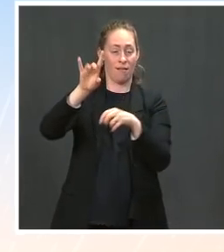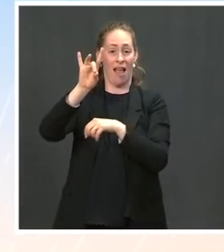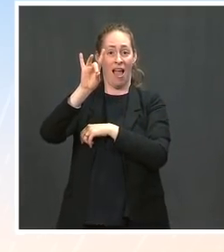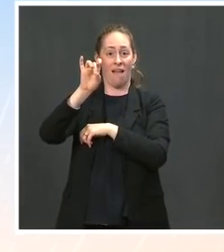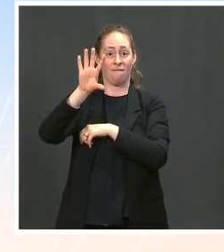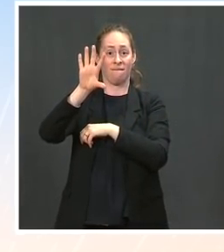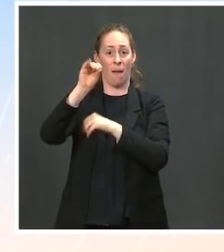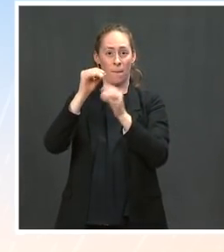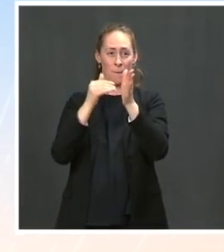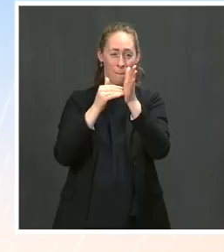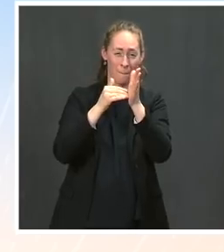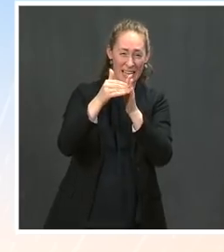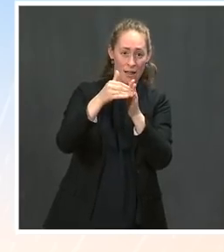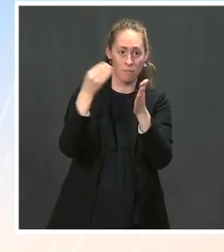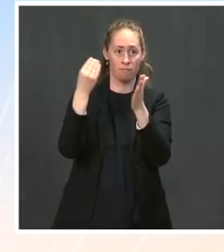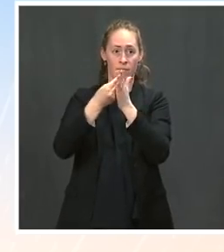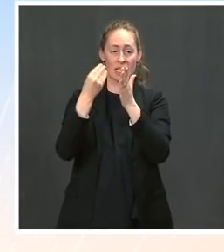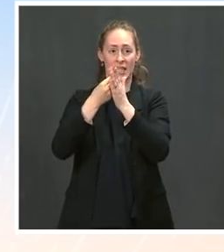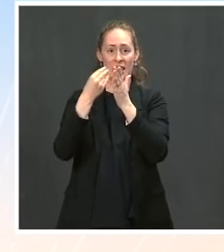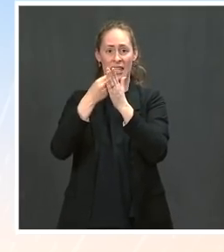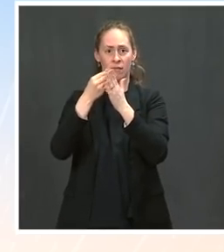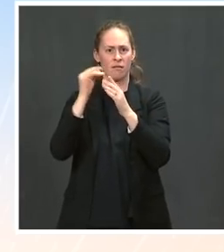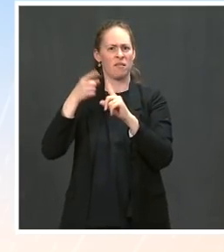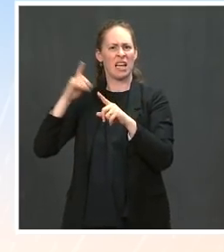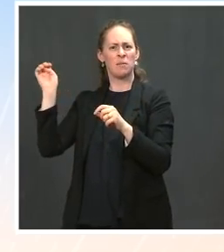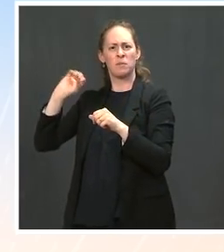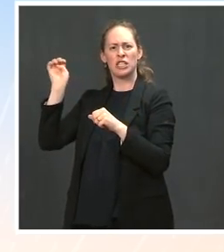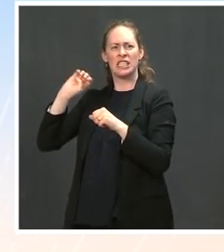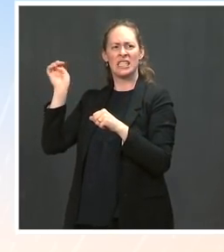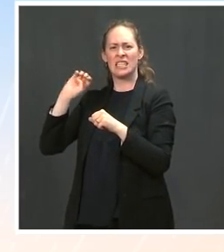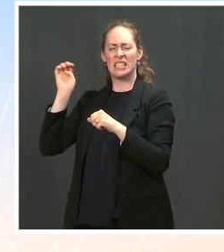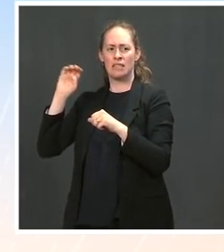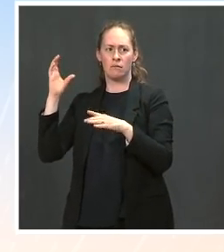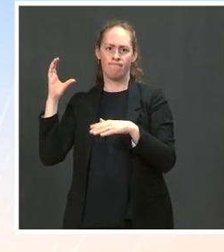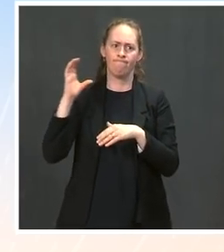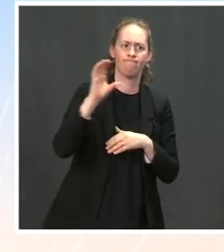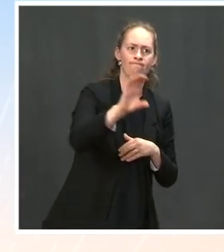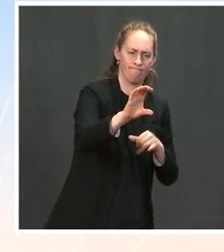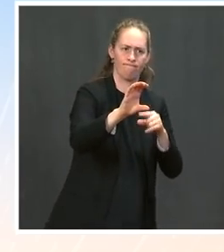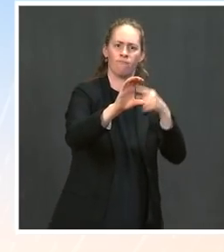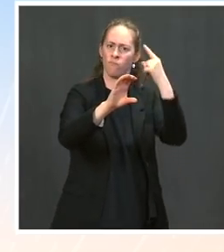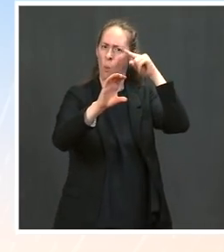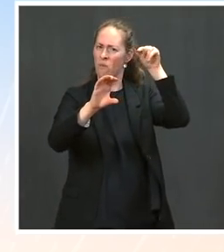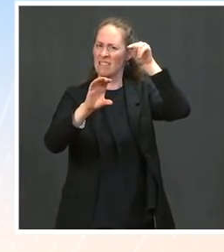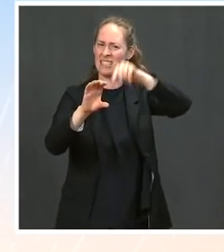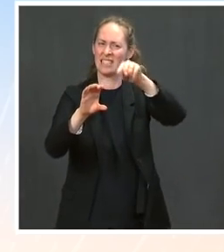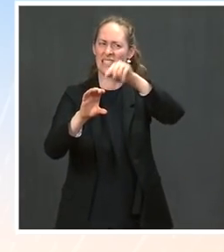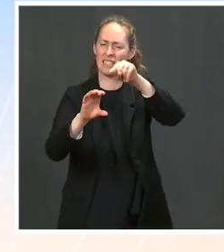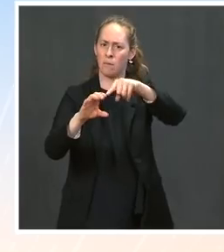Fund, and $287 million from other departmental accounts to the Unaccompanied Children Program